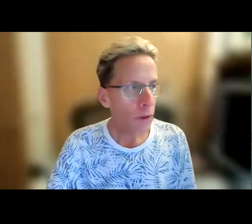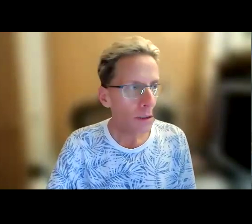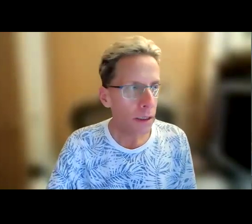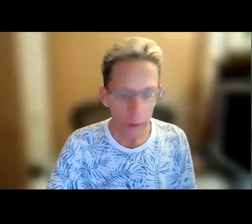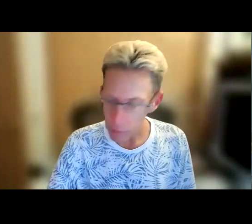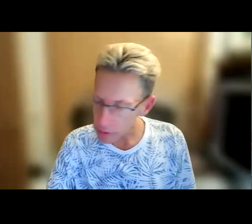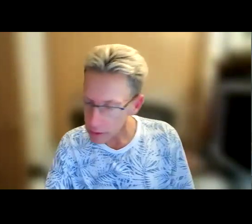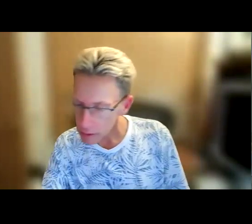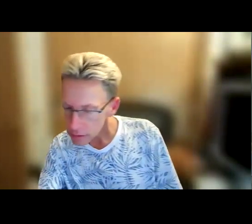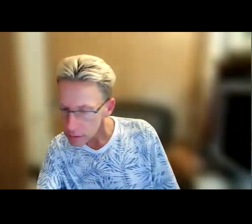Don Dew: We just letting people in.